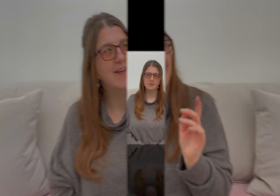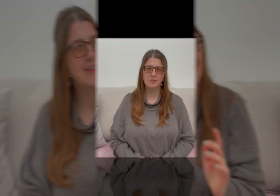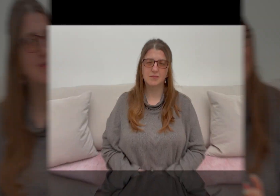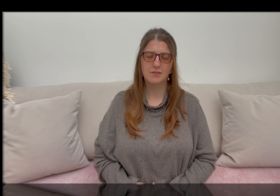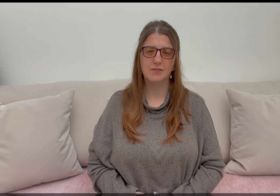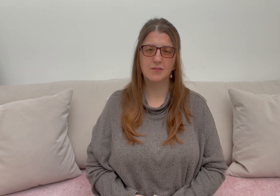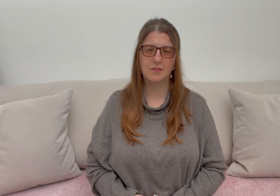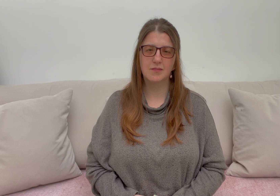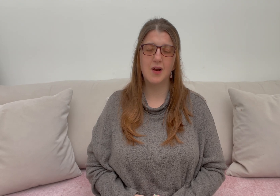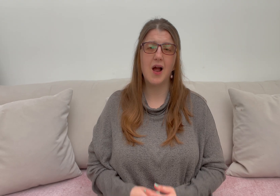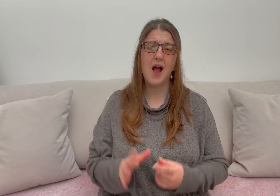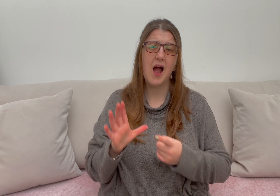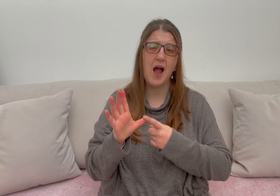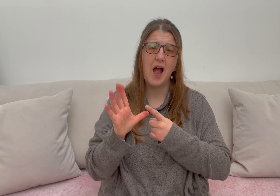You can skip to 01:56:04 if you have already saw the message.